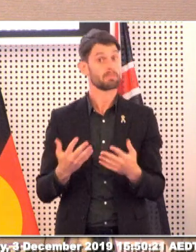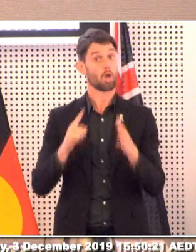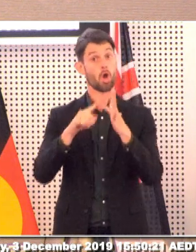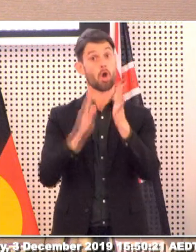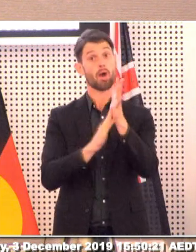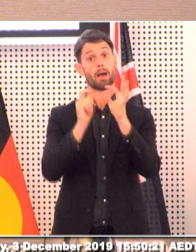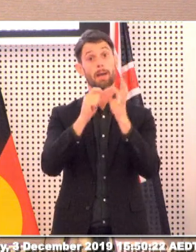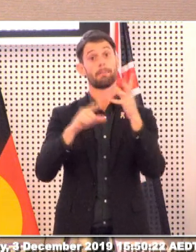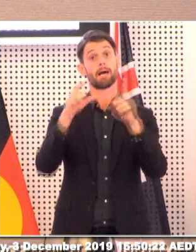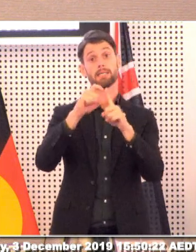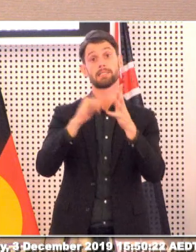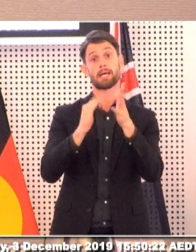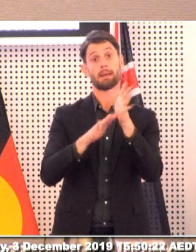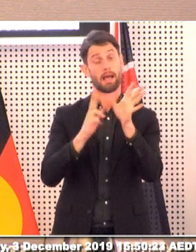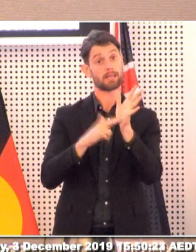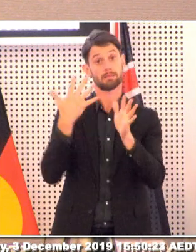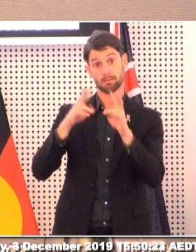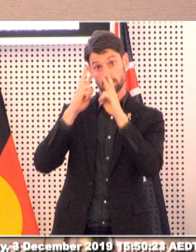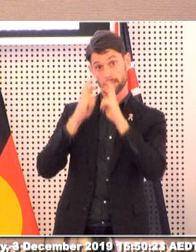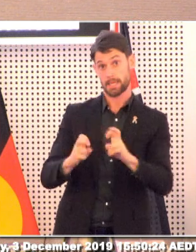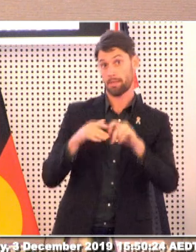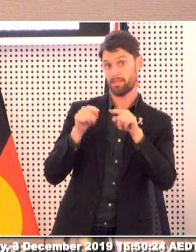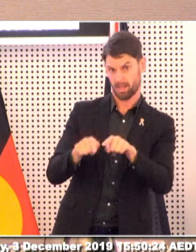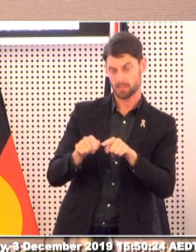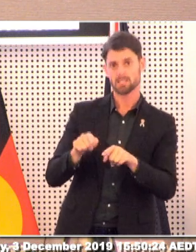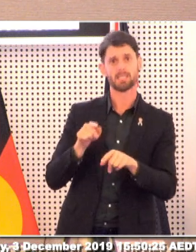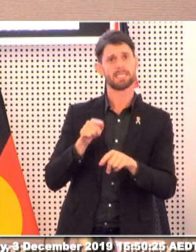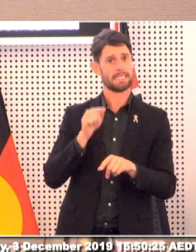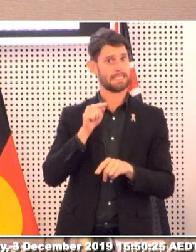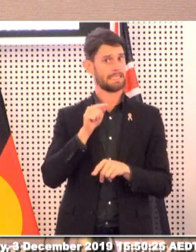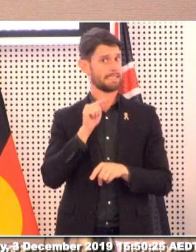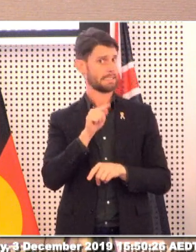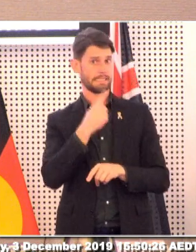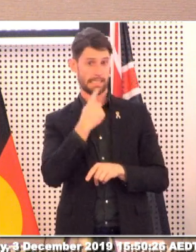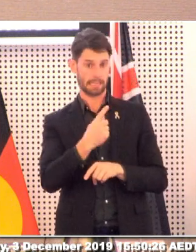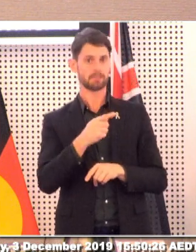that the – the whole incident reporting was fragmented,